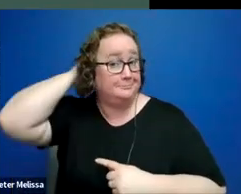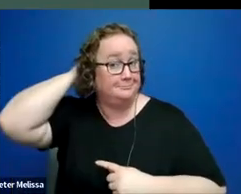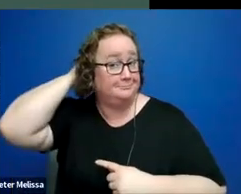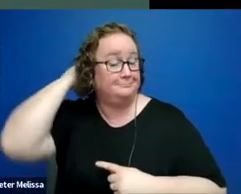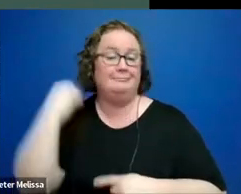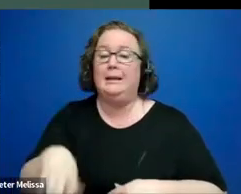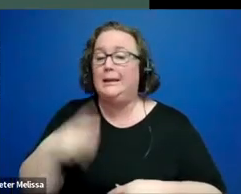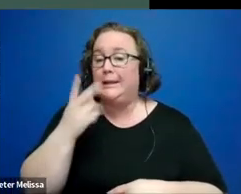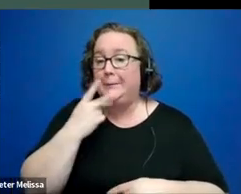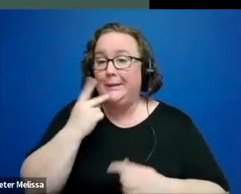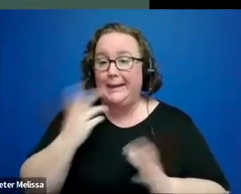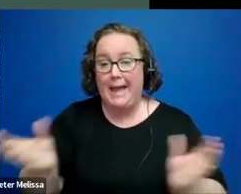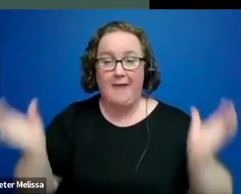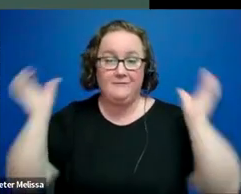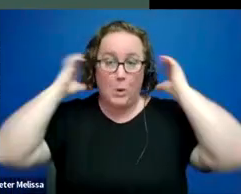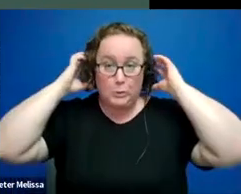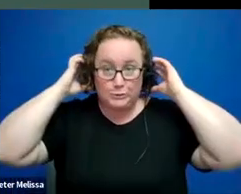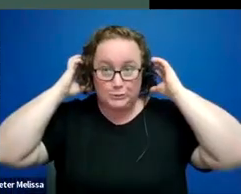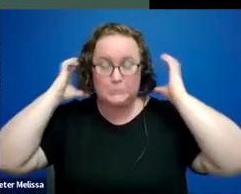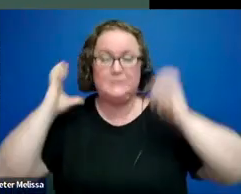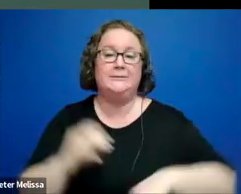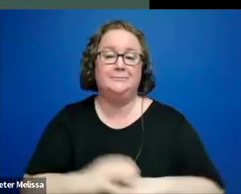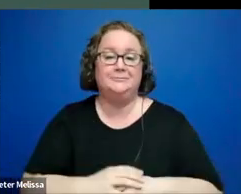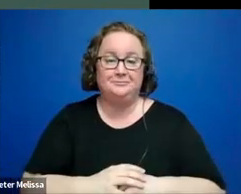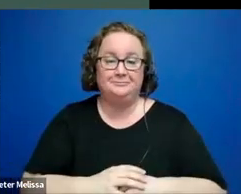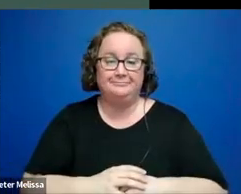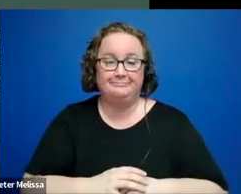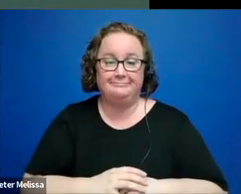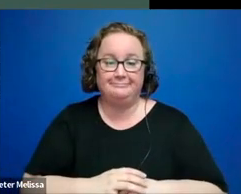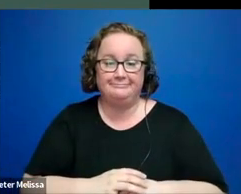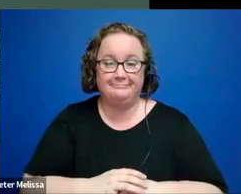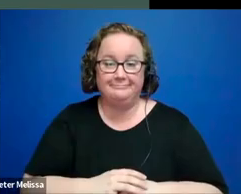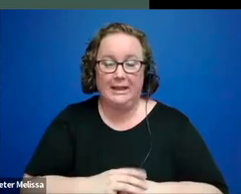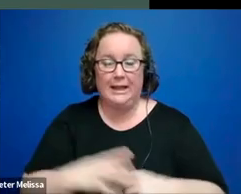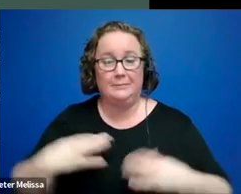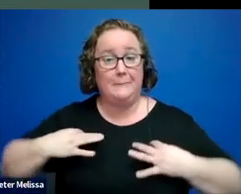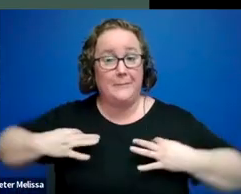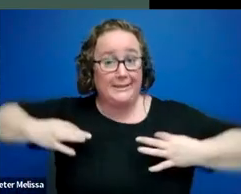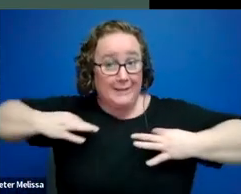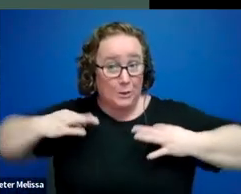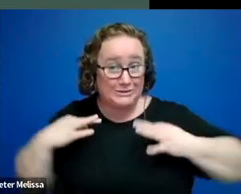headphones, and I have a blouse that is white with